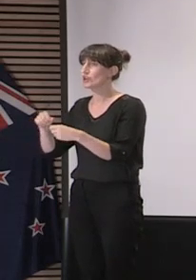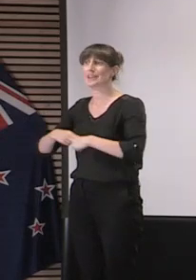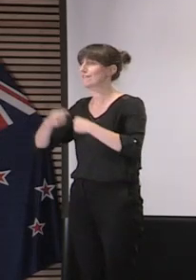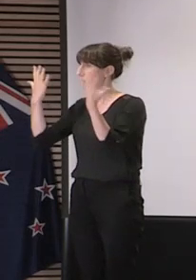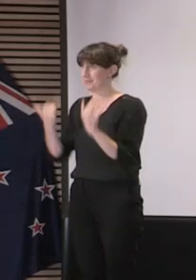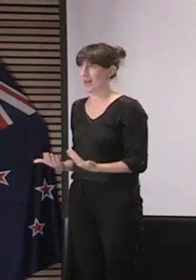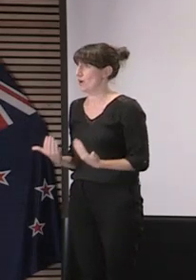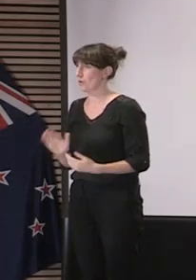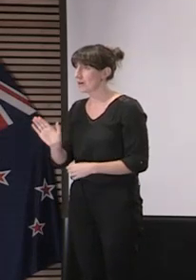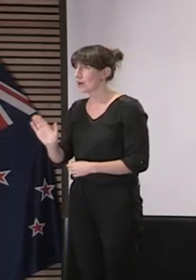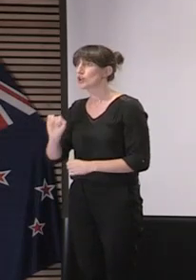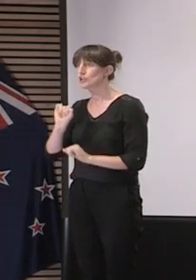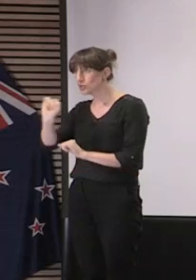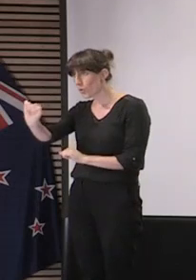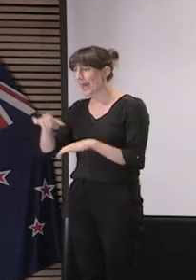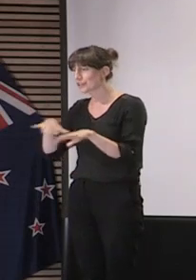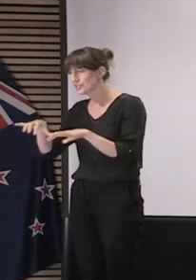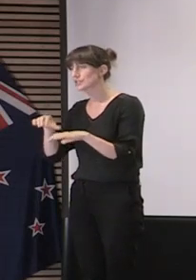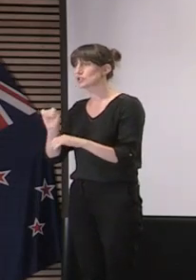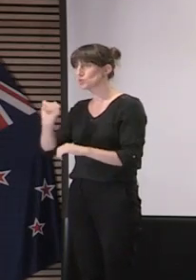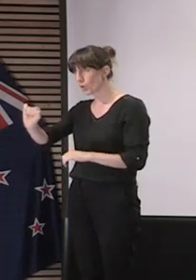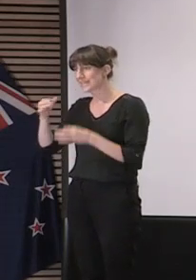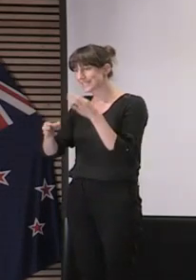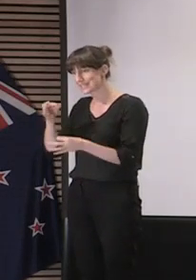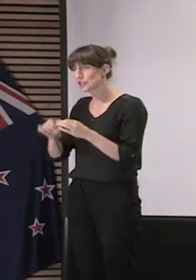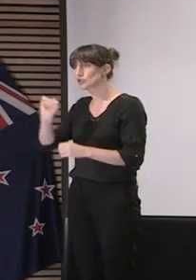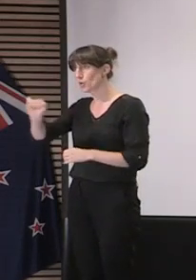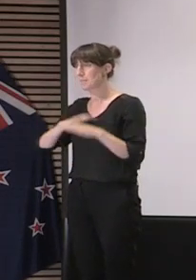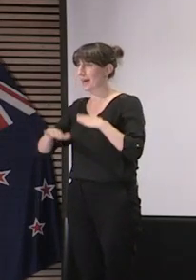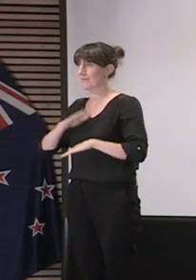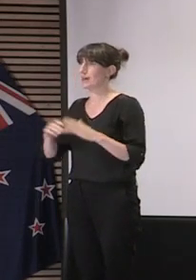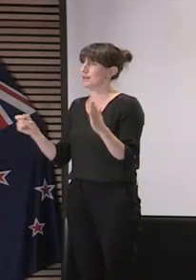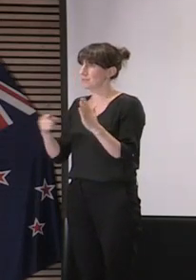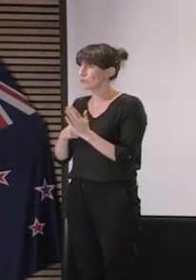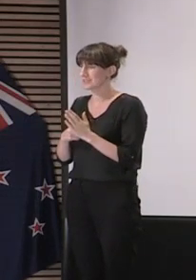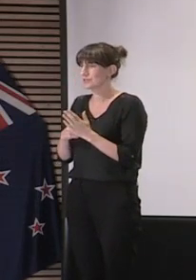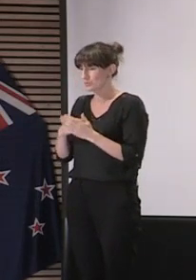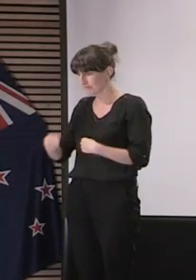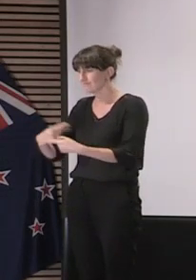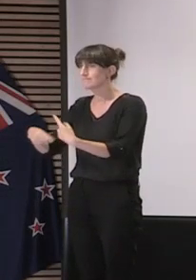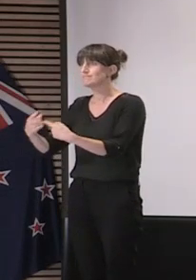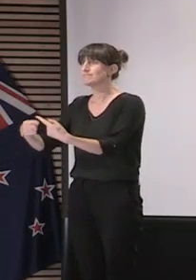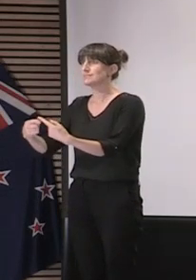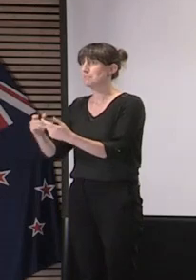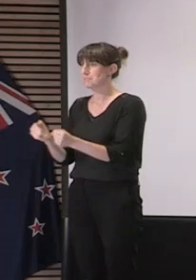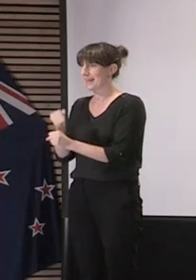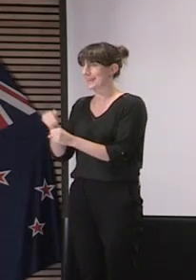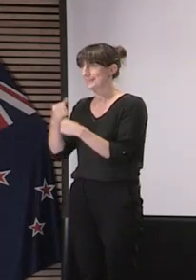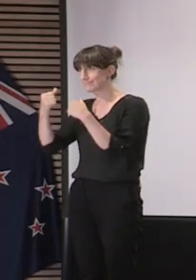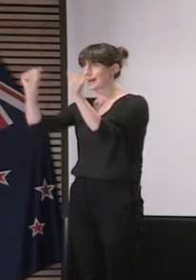that commitment to let's see this through, because the action that every single person takes will now make that difference in getting